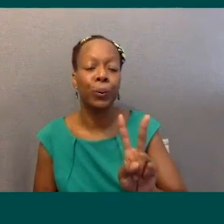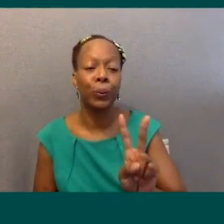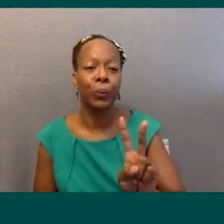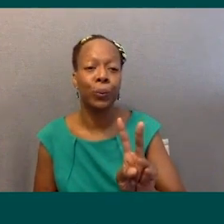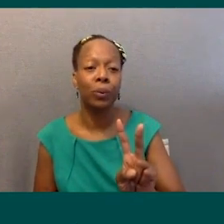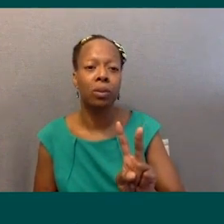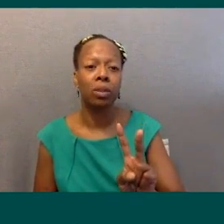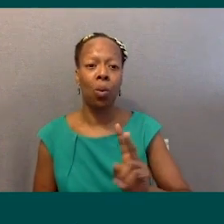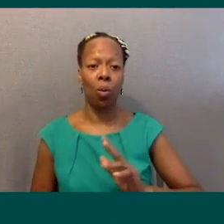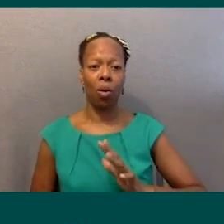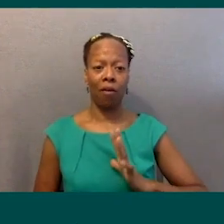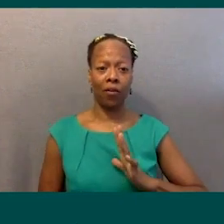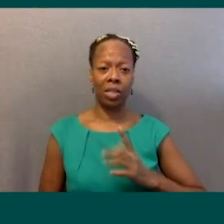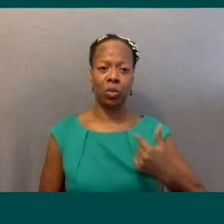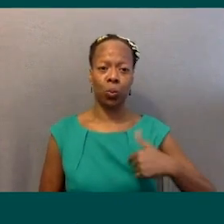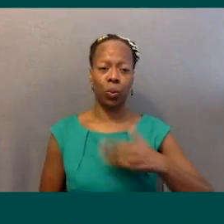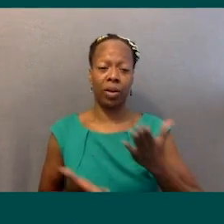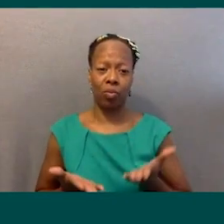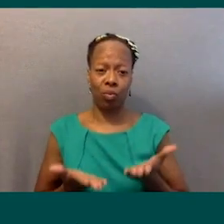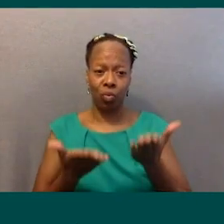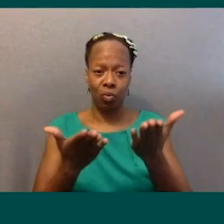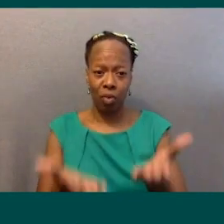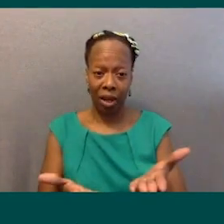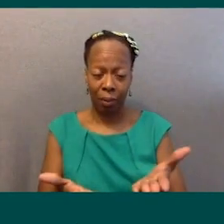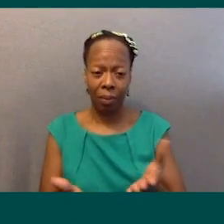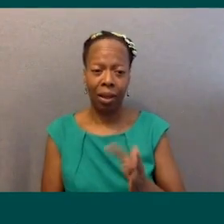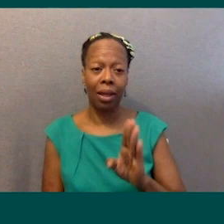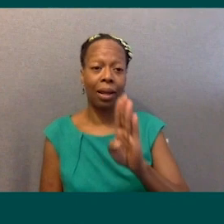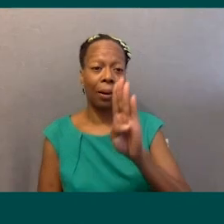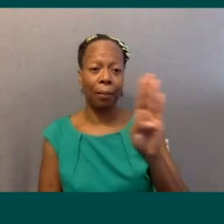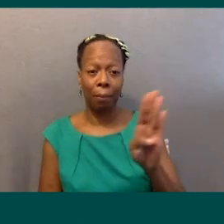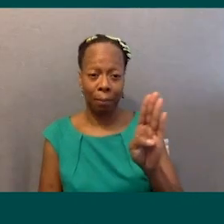So officially we recommend the botulinum toxin injection